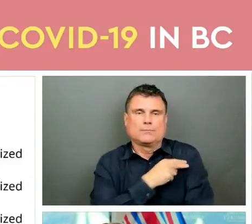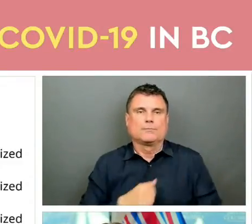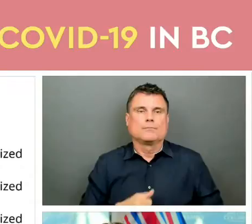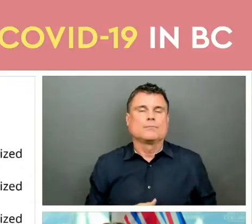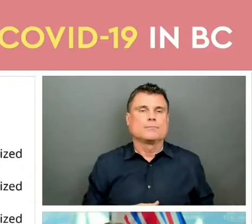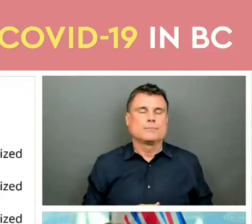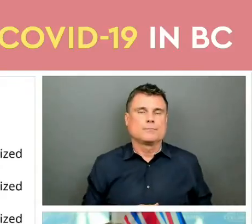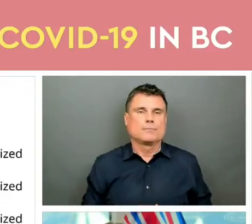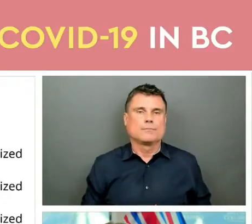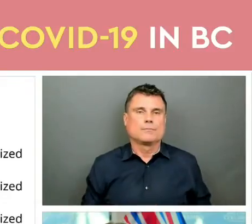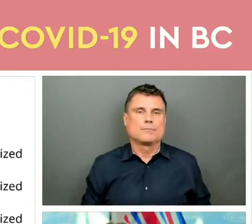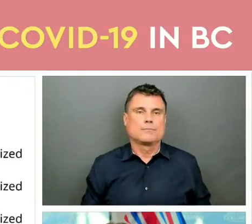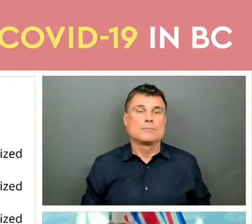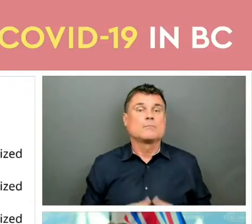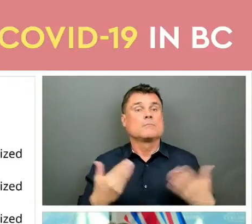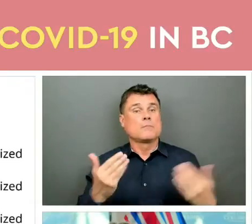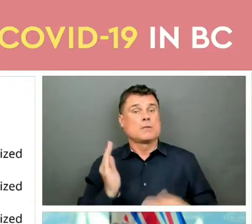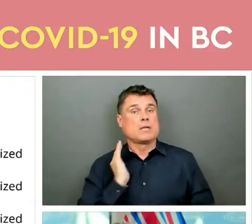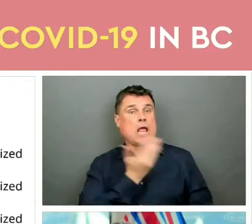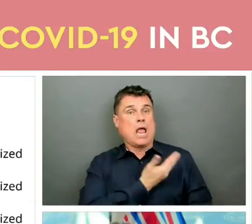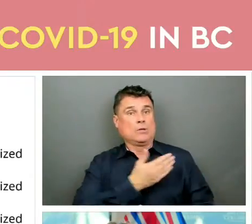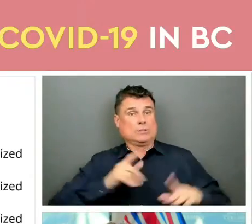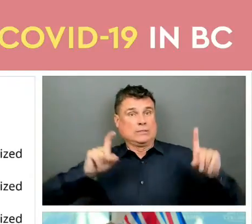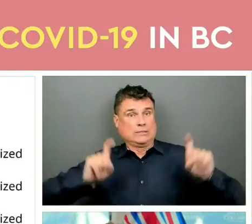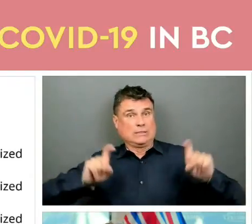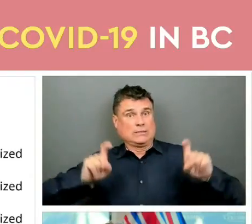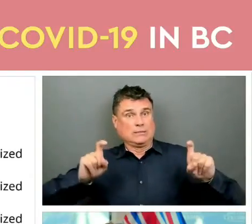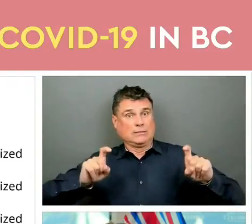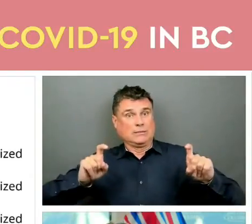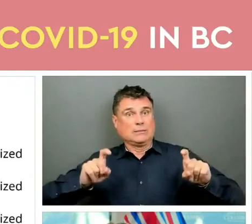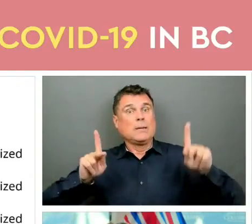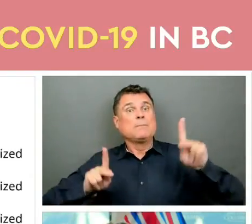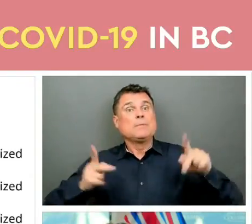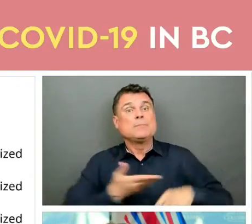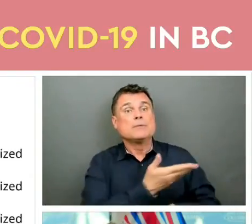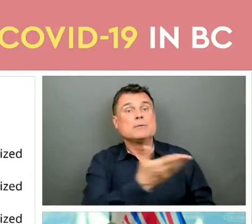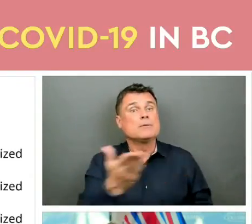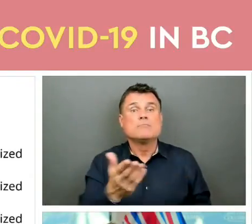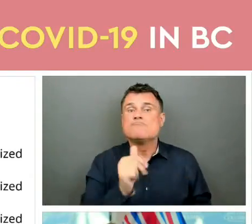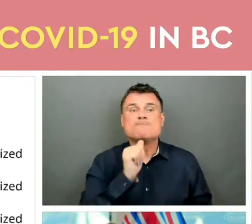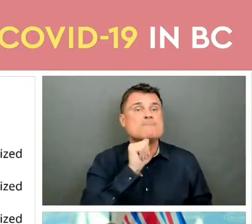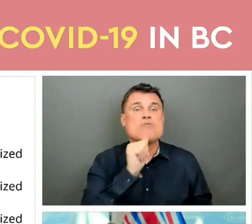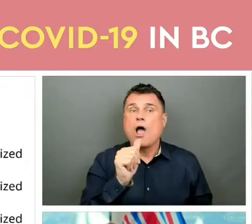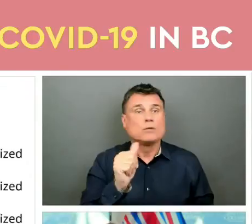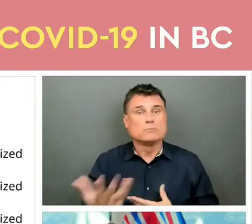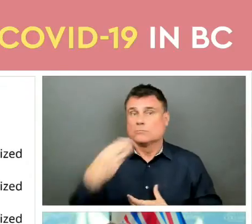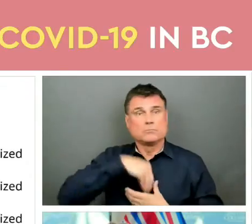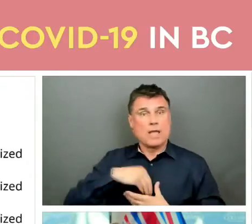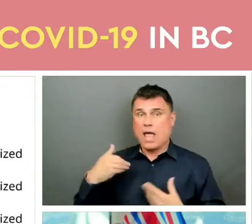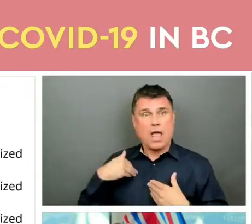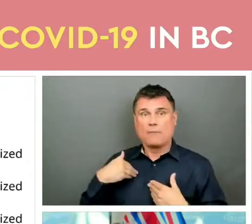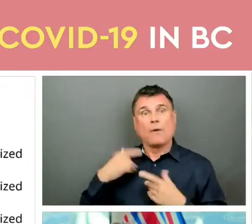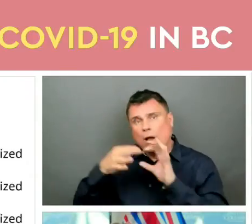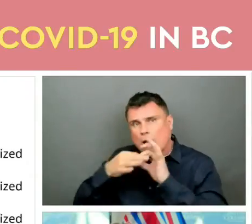people who were not V-O-C positive is slightly over lapping, but that's a concern. It tells us that